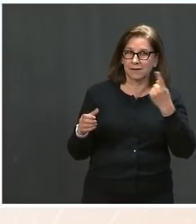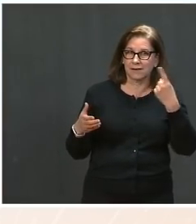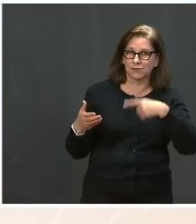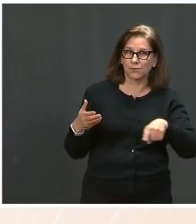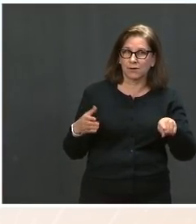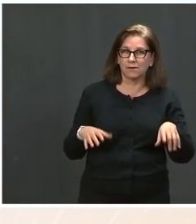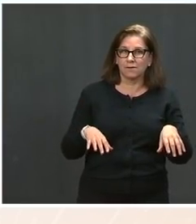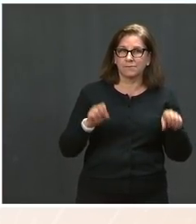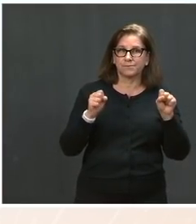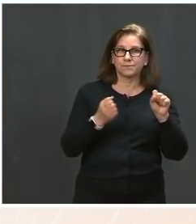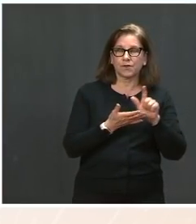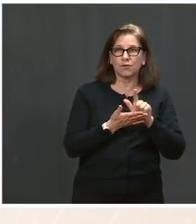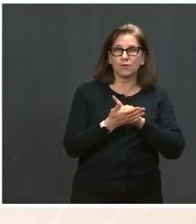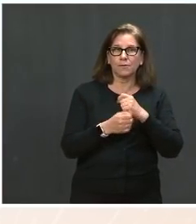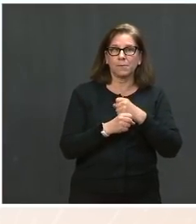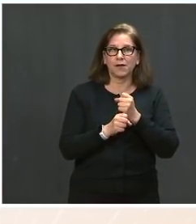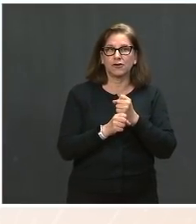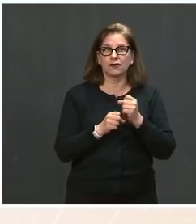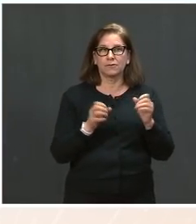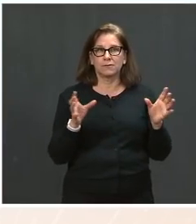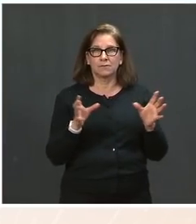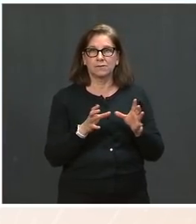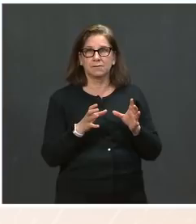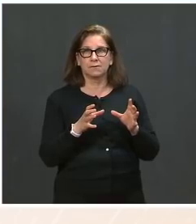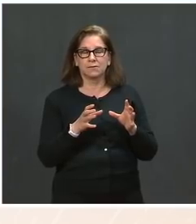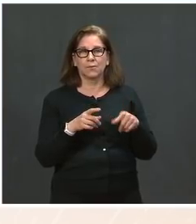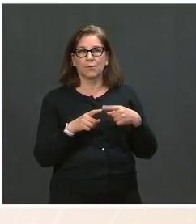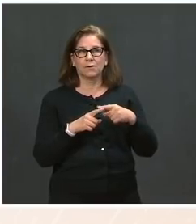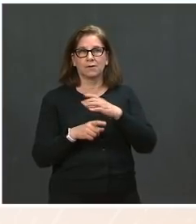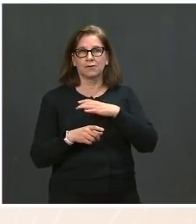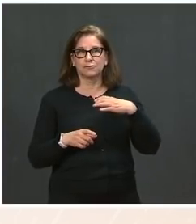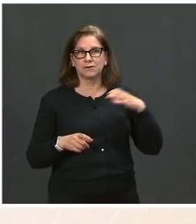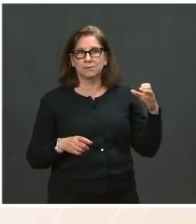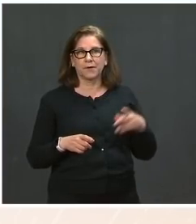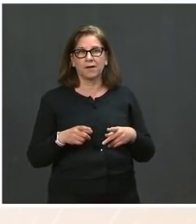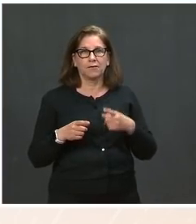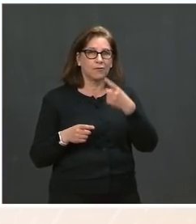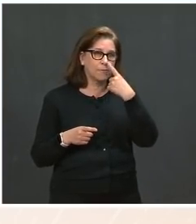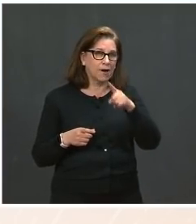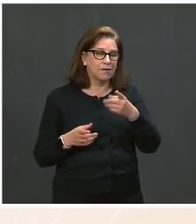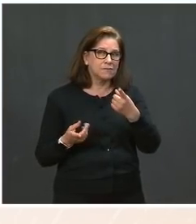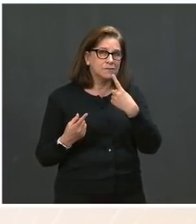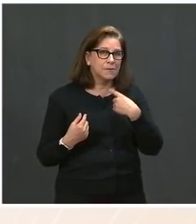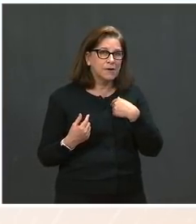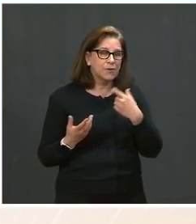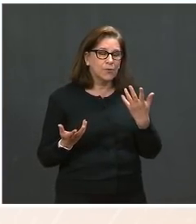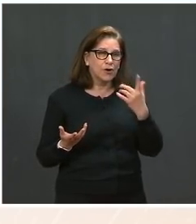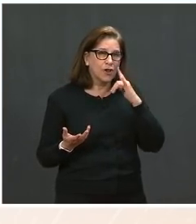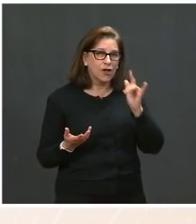once they're back from recess. I wonder if you could give us any preview of whether that -- whether or not that will include Democrats, Republicans;